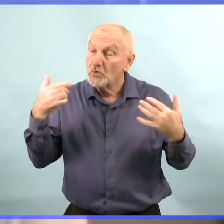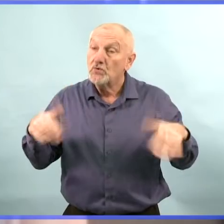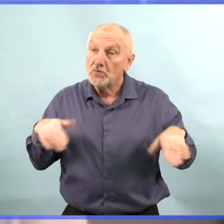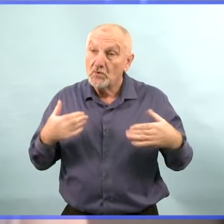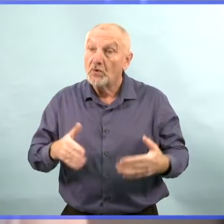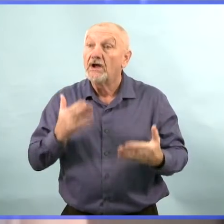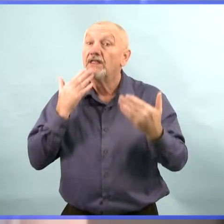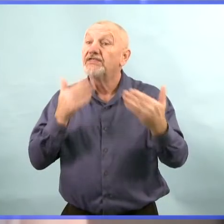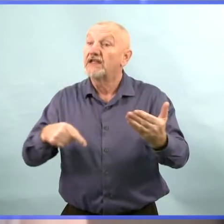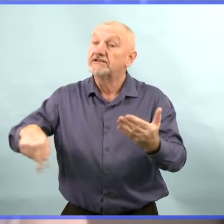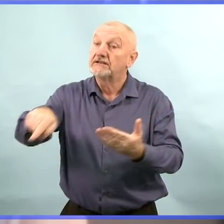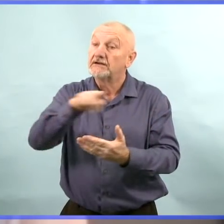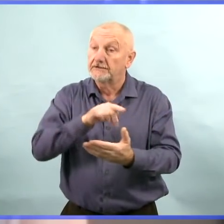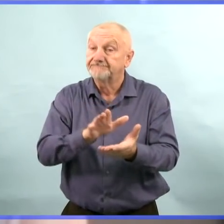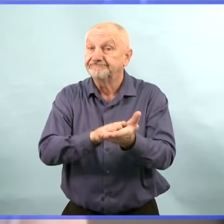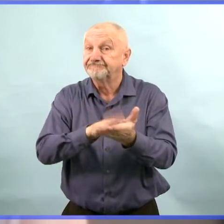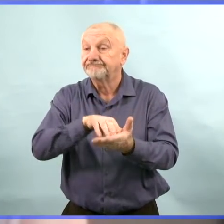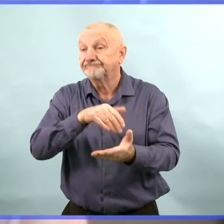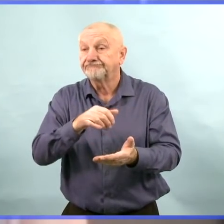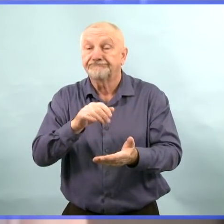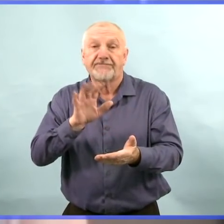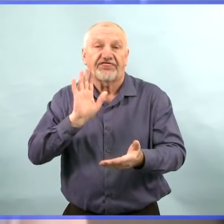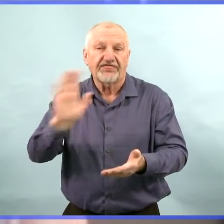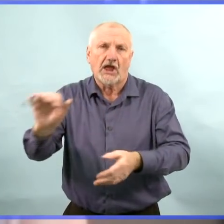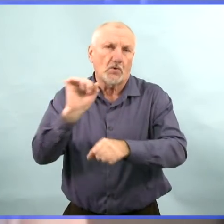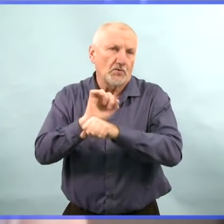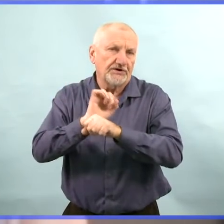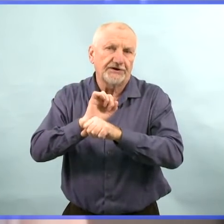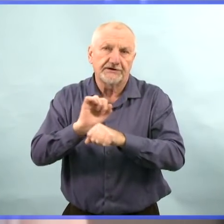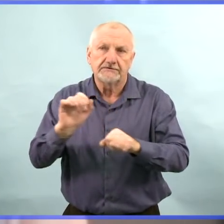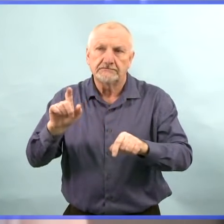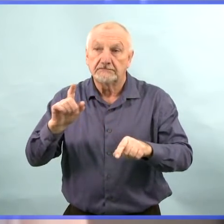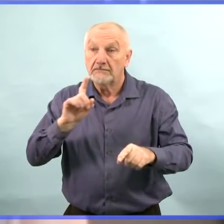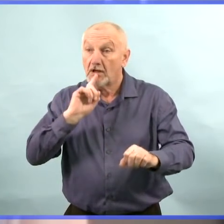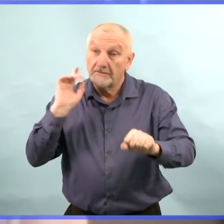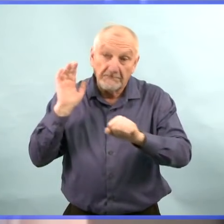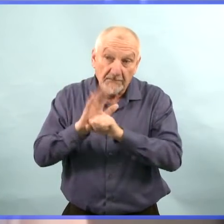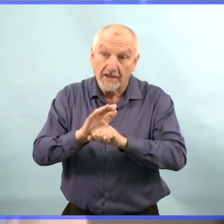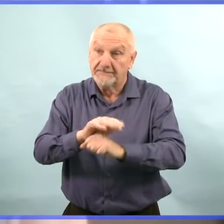and dedication to the health of manitobans and i want to ensure we gave them their